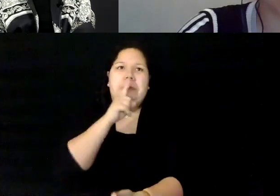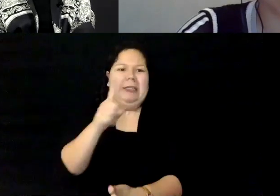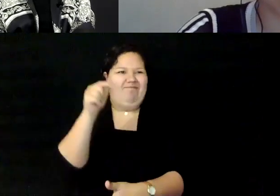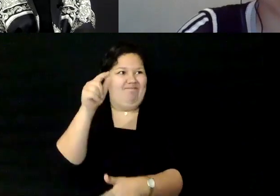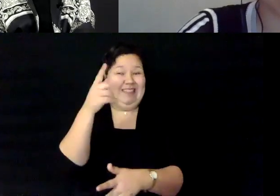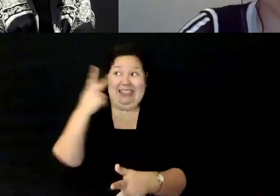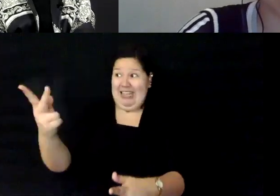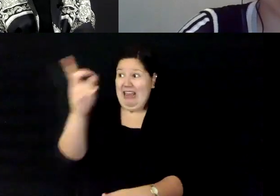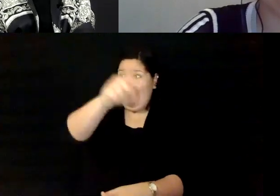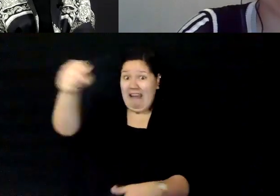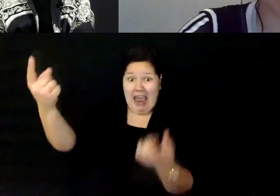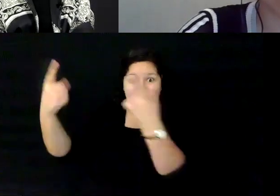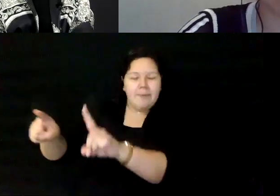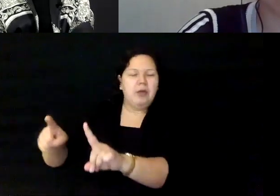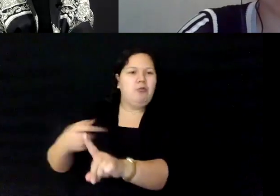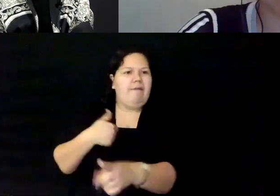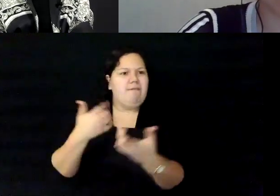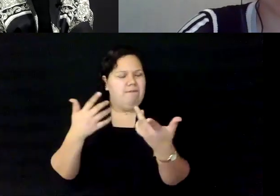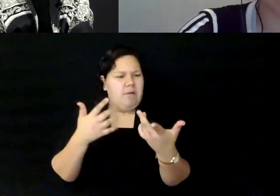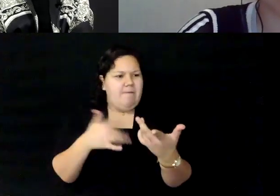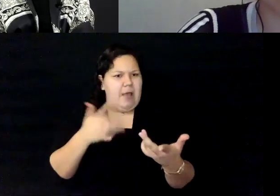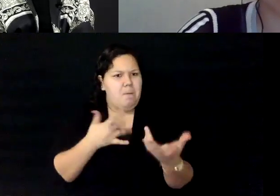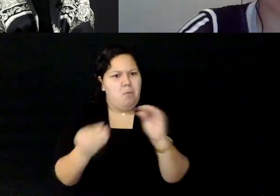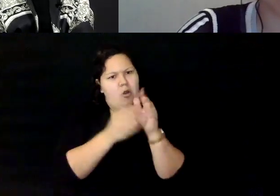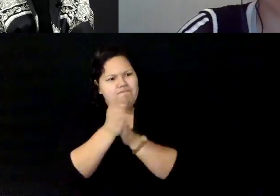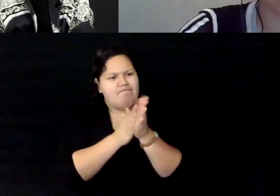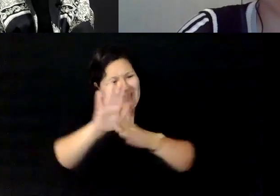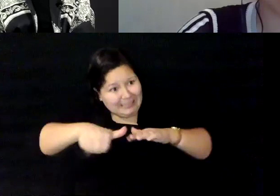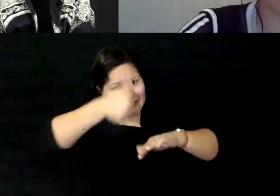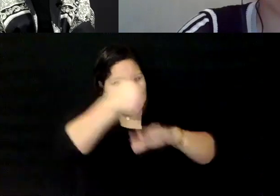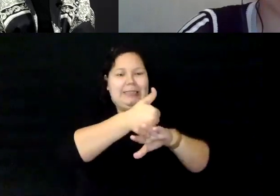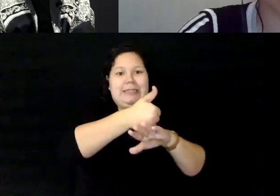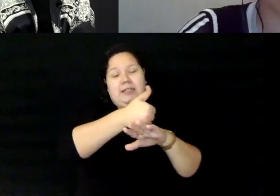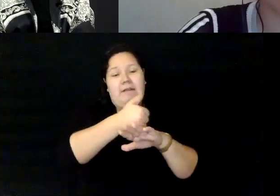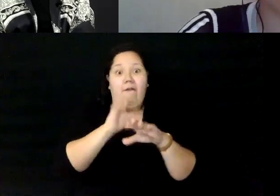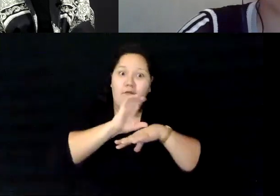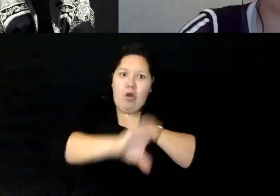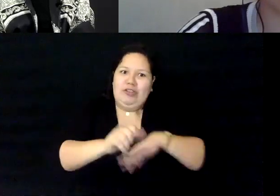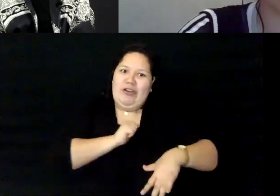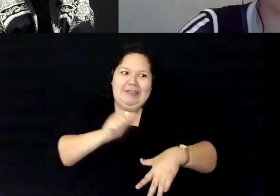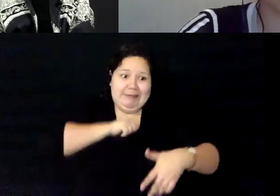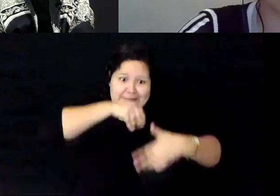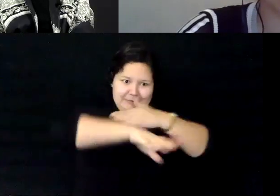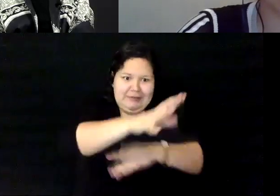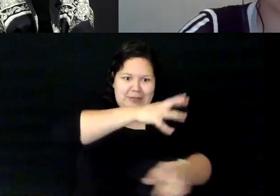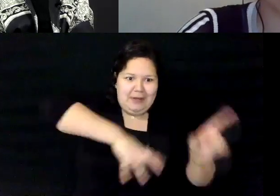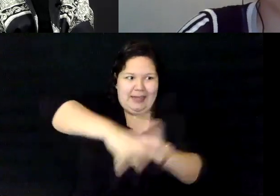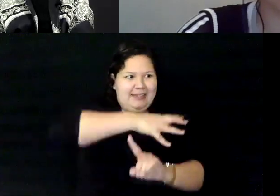create space and to carve space for us to be in this exhibition, or create this exhibition.